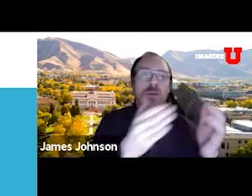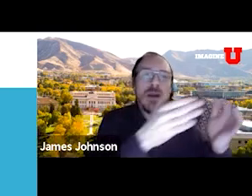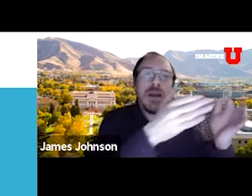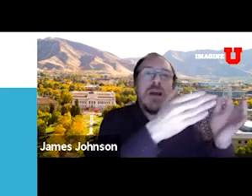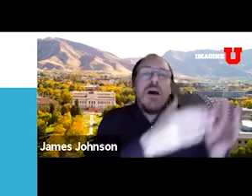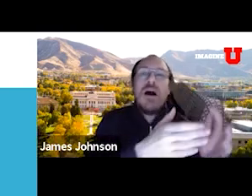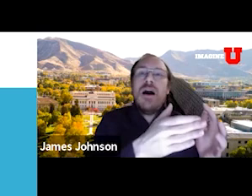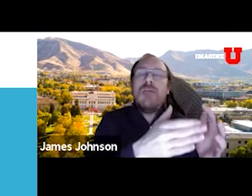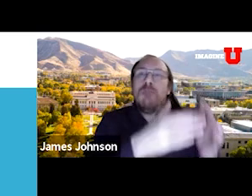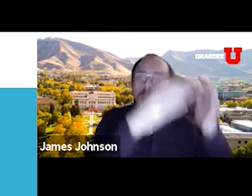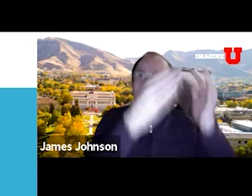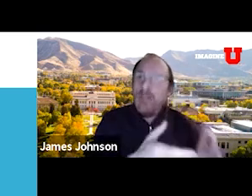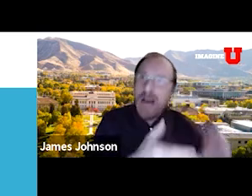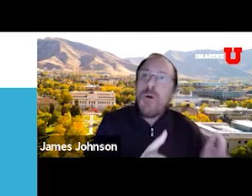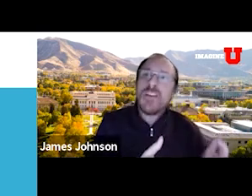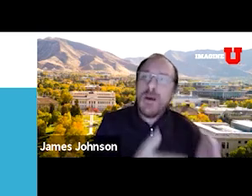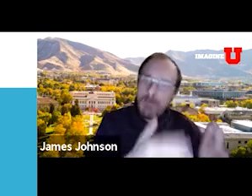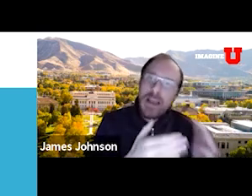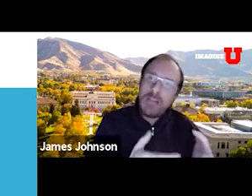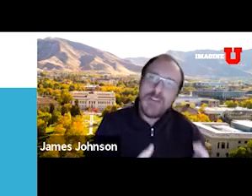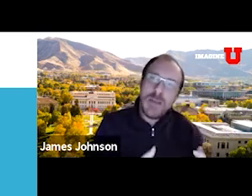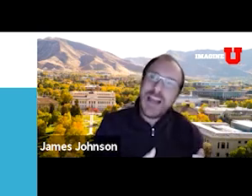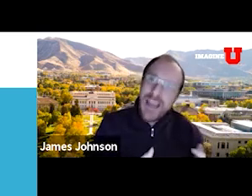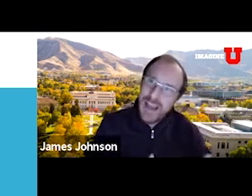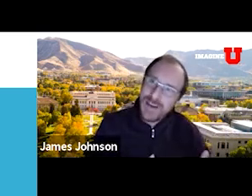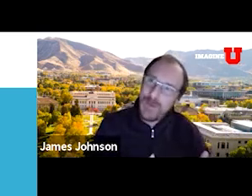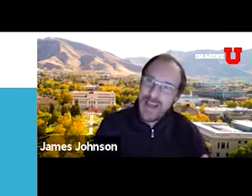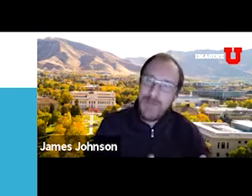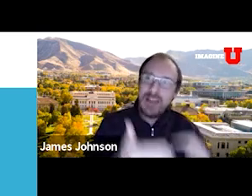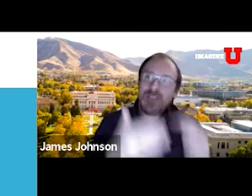between being allowed to be a kid and what that means,